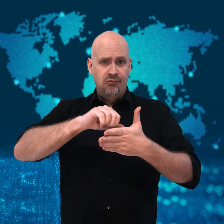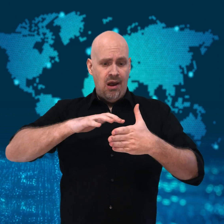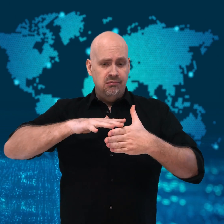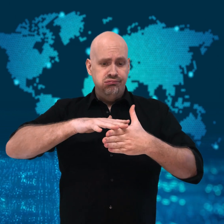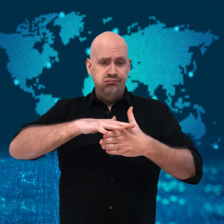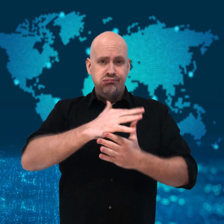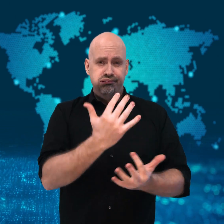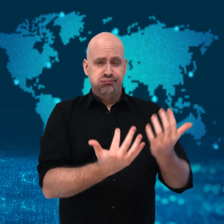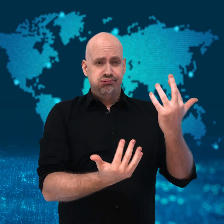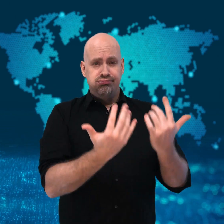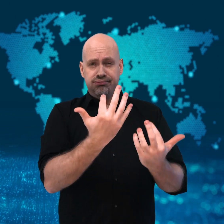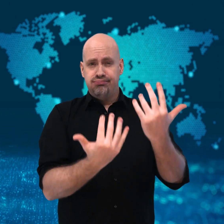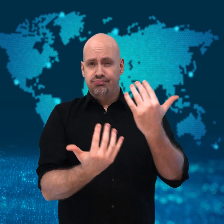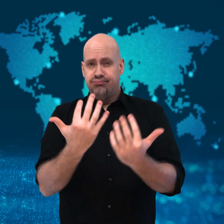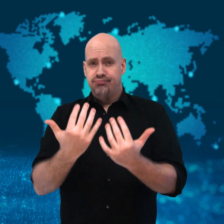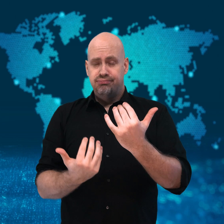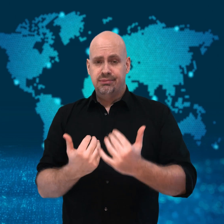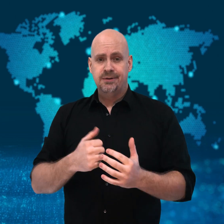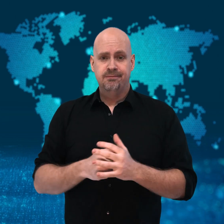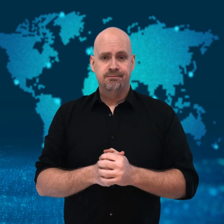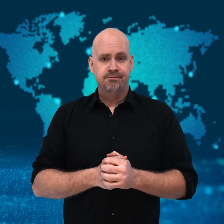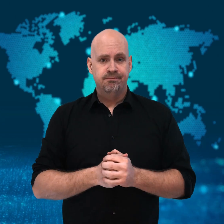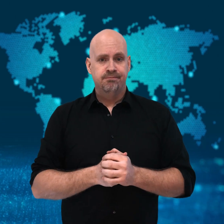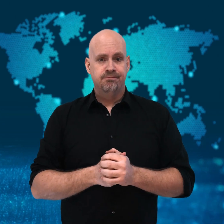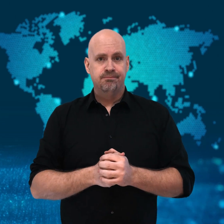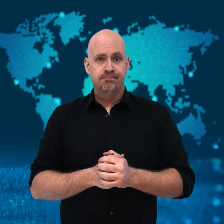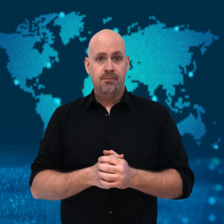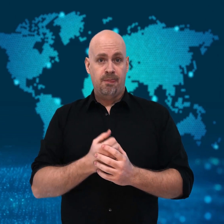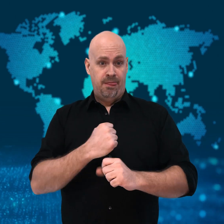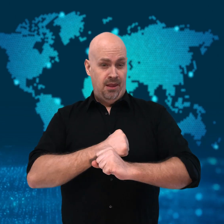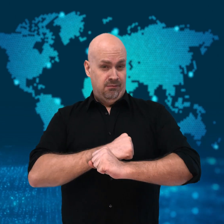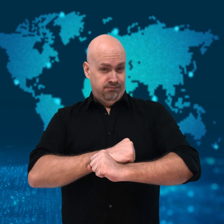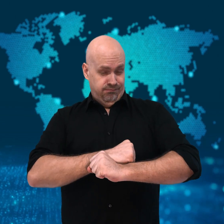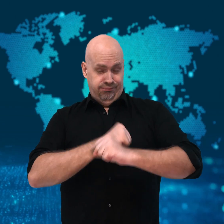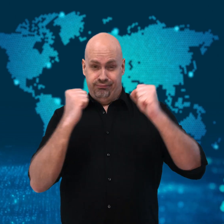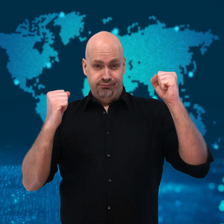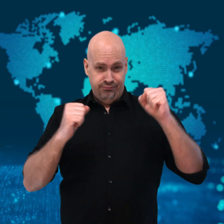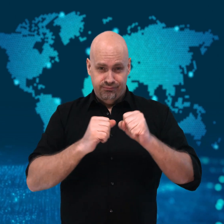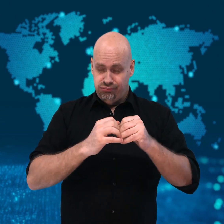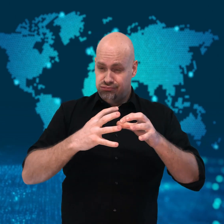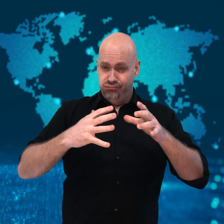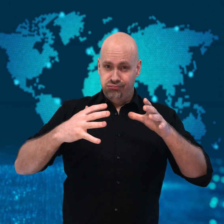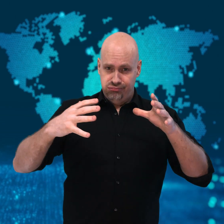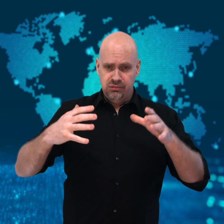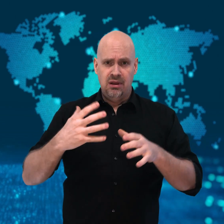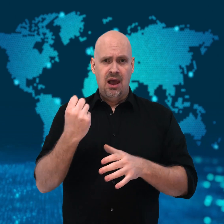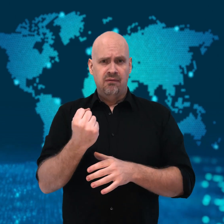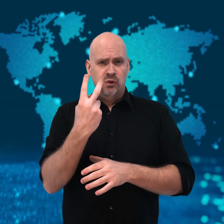spread to the customs facility on Iran’s side of the border.